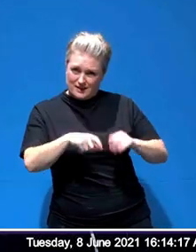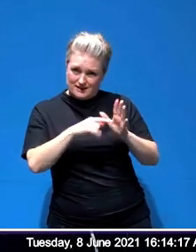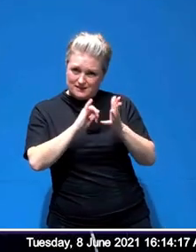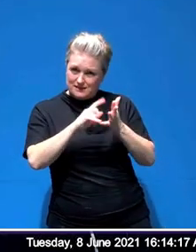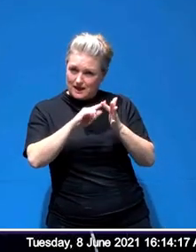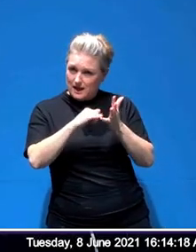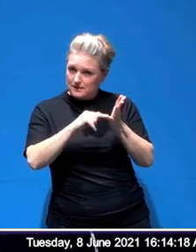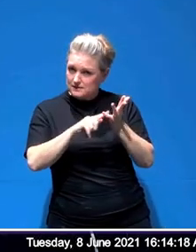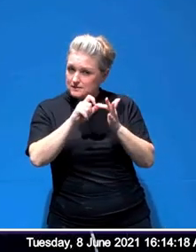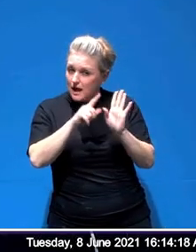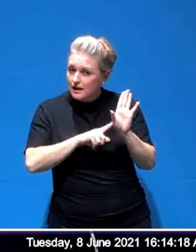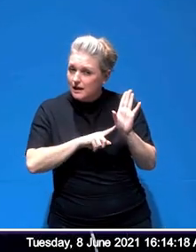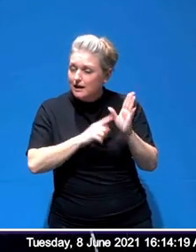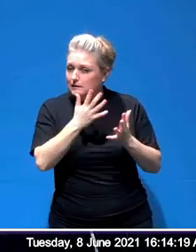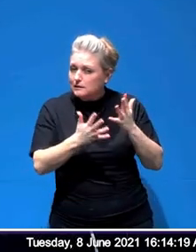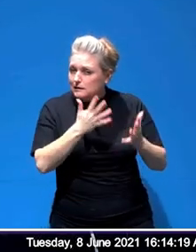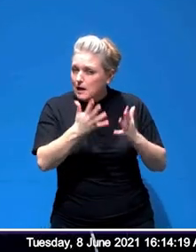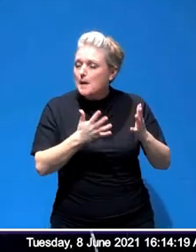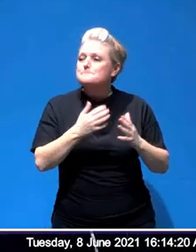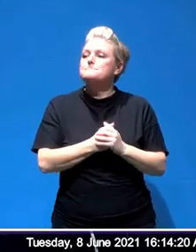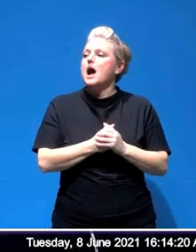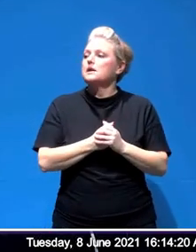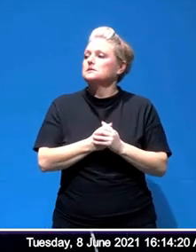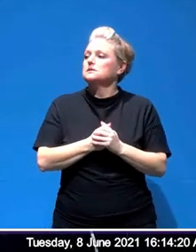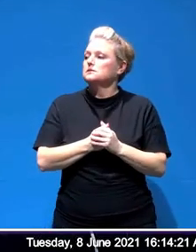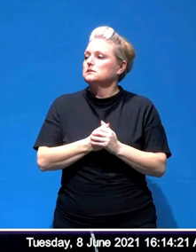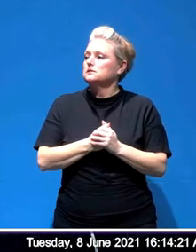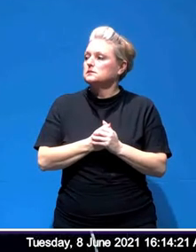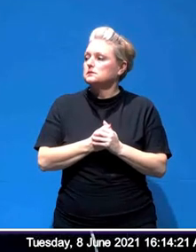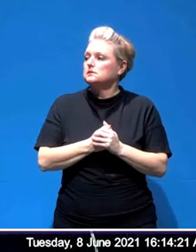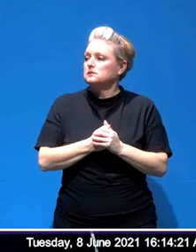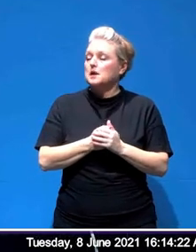But it is Mr O'Brien's application and he may explain the relevance of these